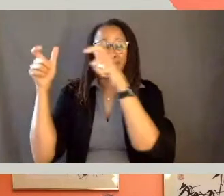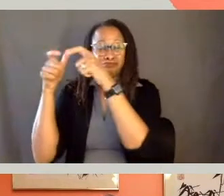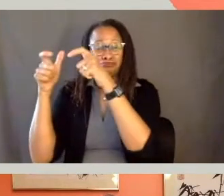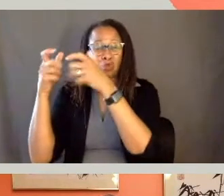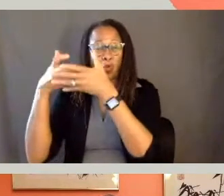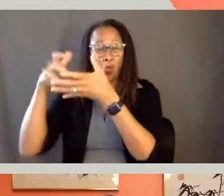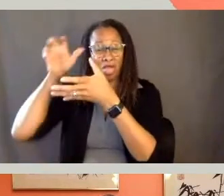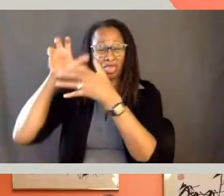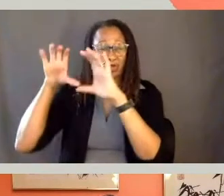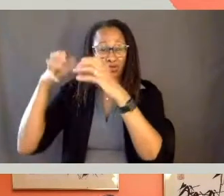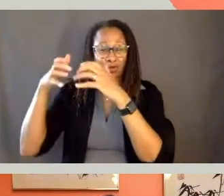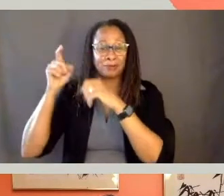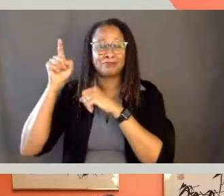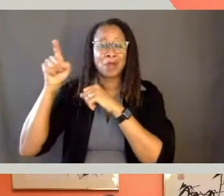like 1% type level.